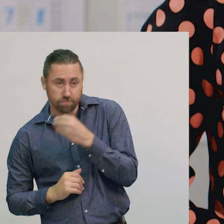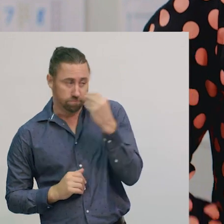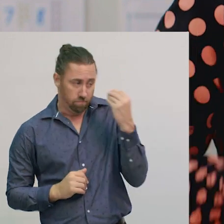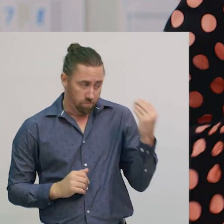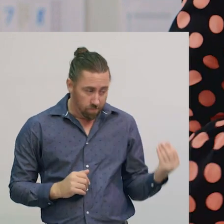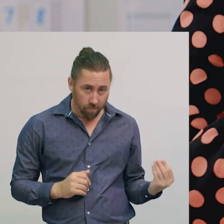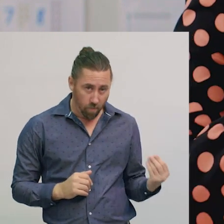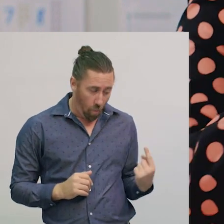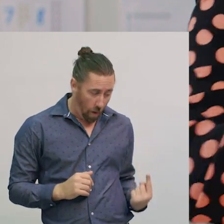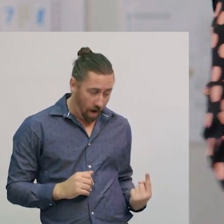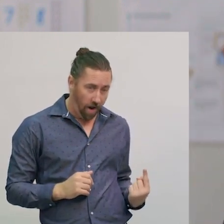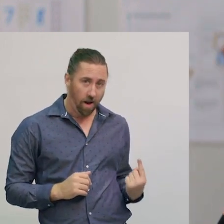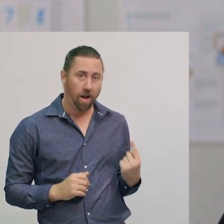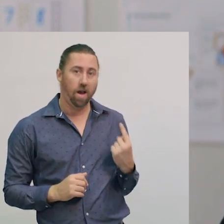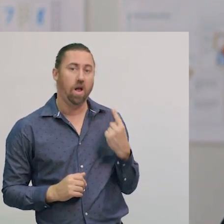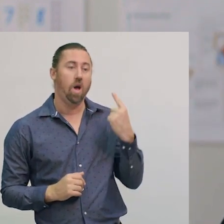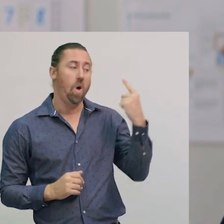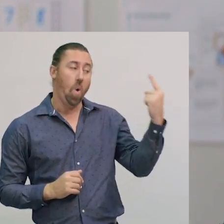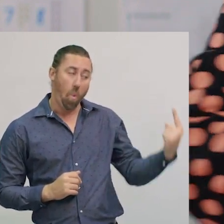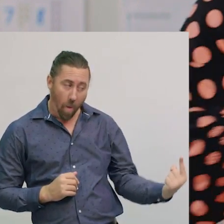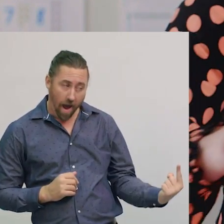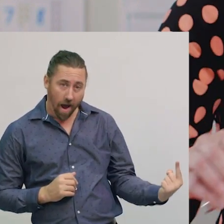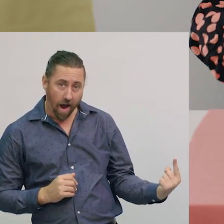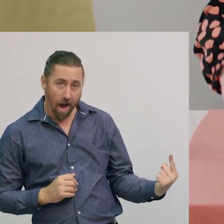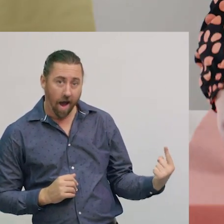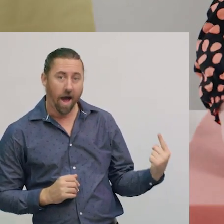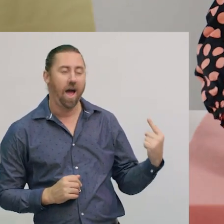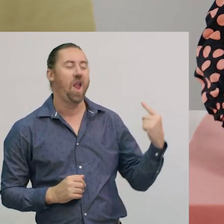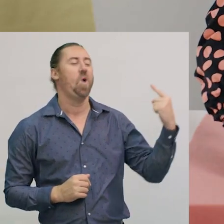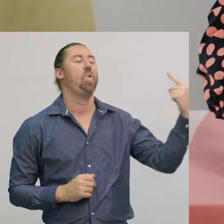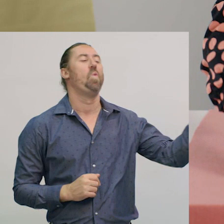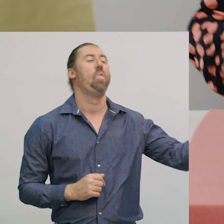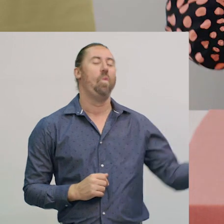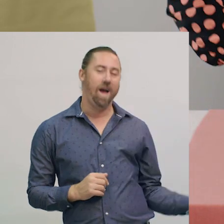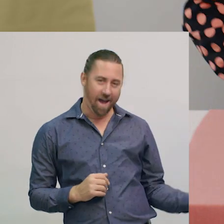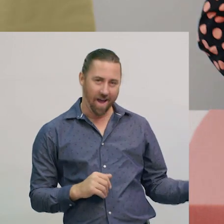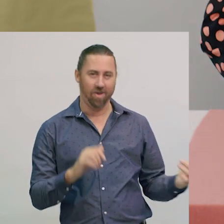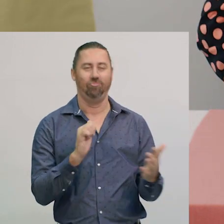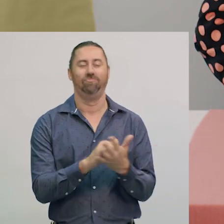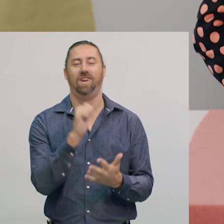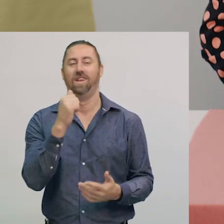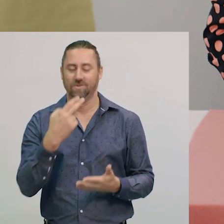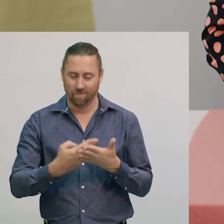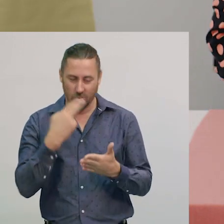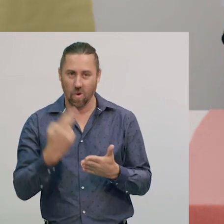one spoon at Bec’s place setting, and one spoon at my place setting.